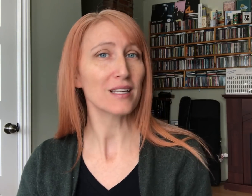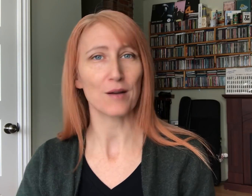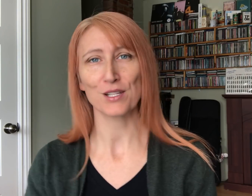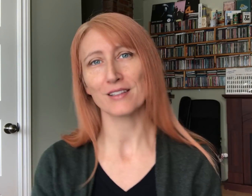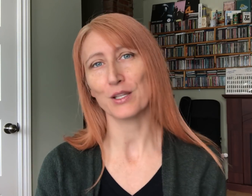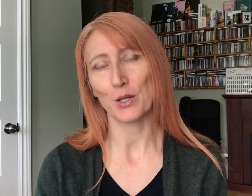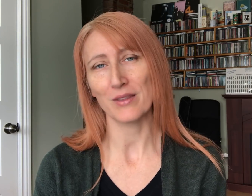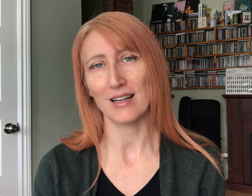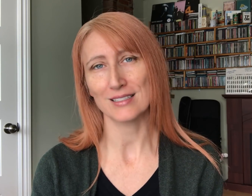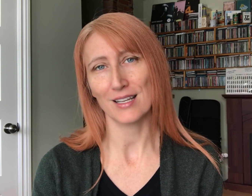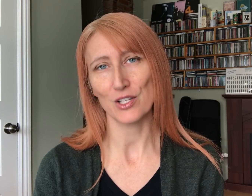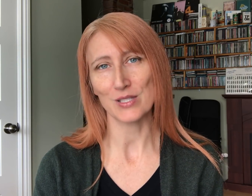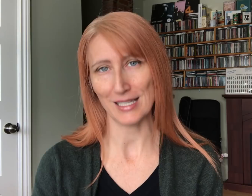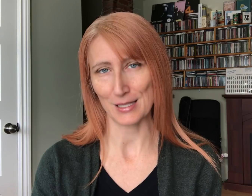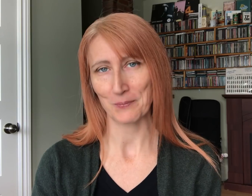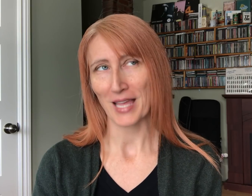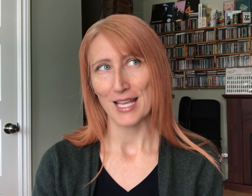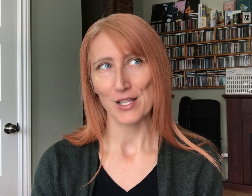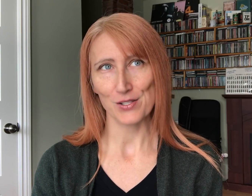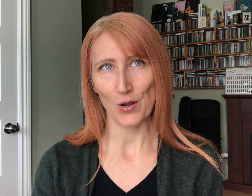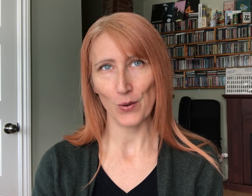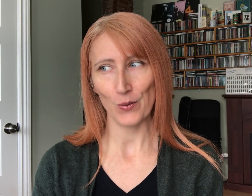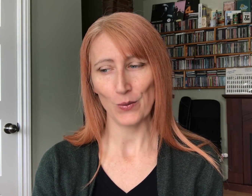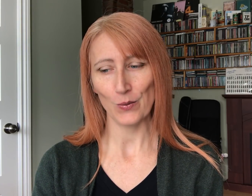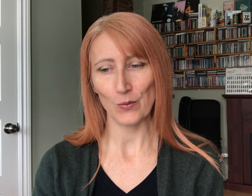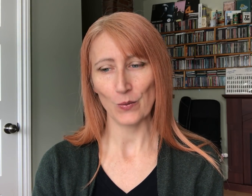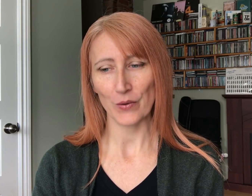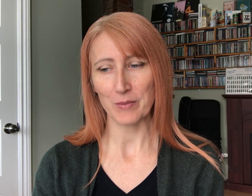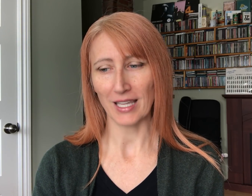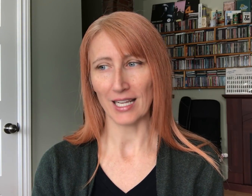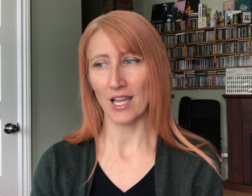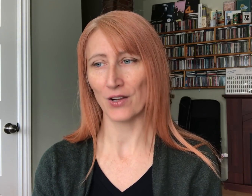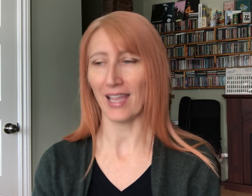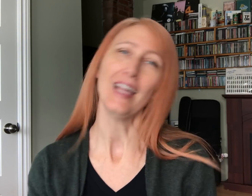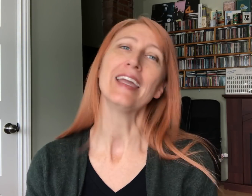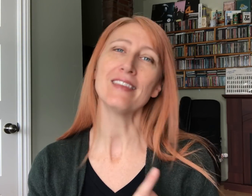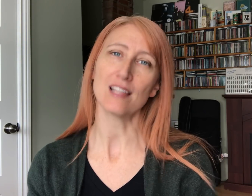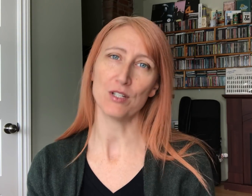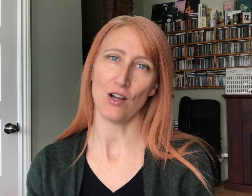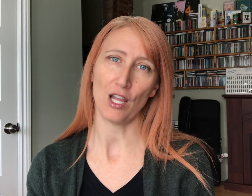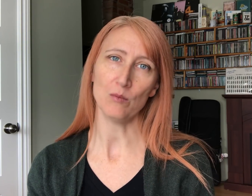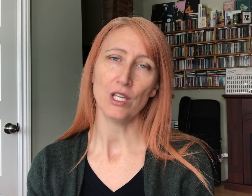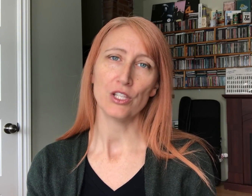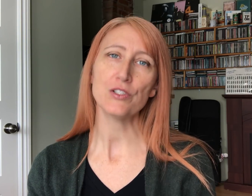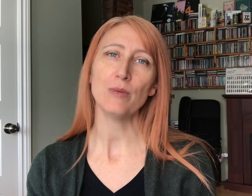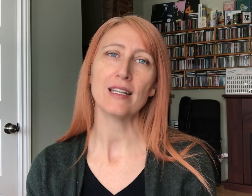the week I was going to let you know what that exciting news is. So where do I begin? Okay, in the summertime YouTube had